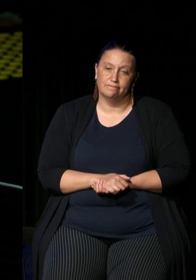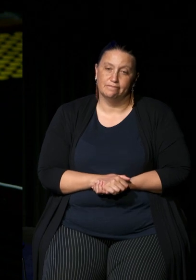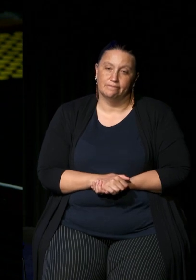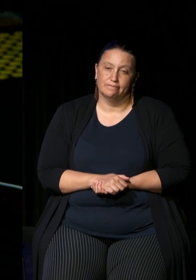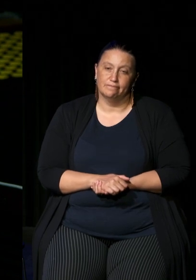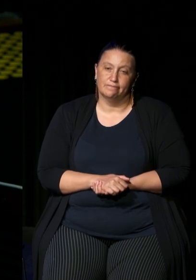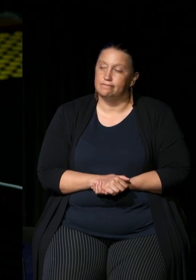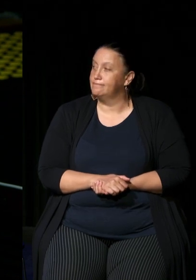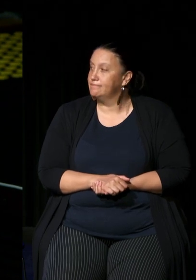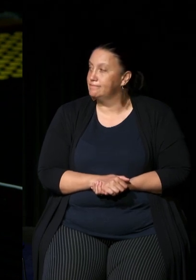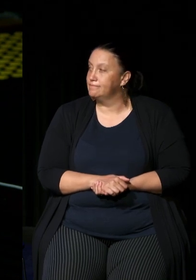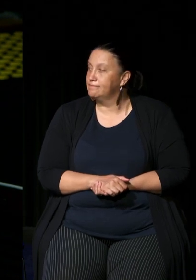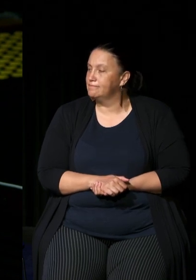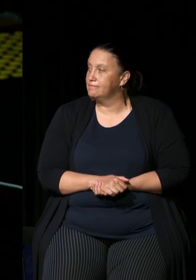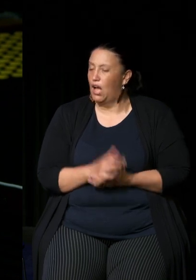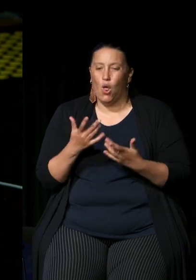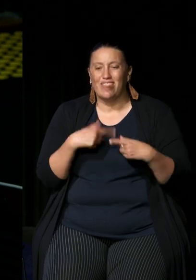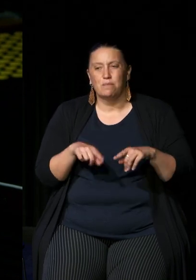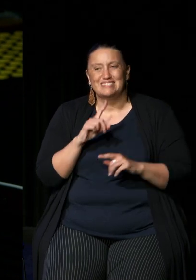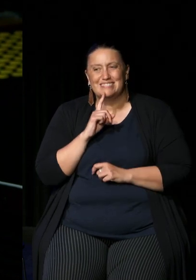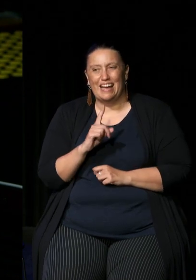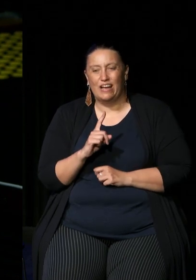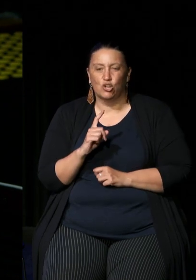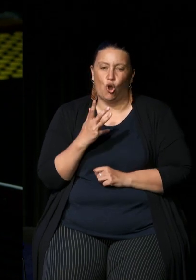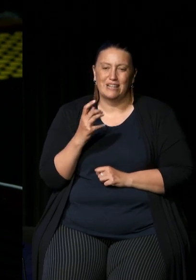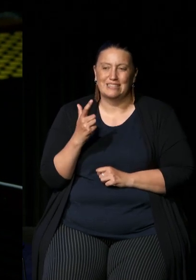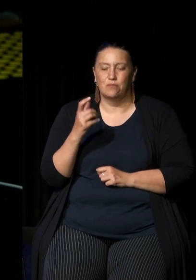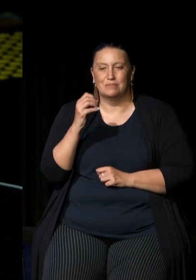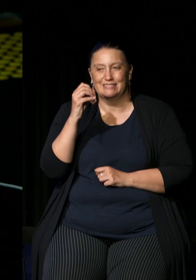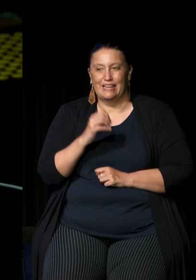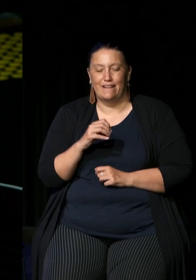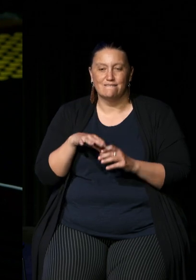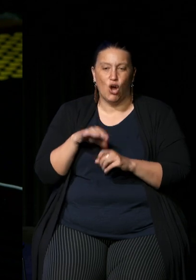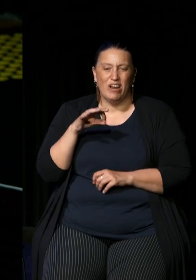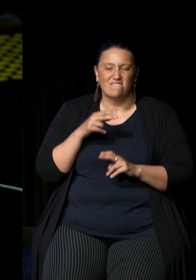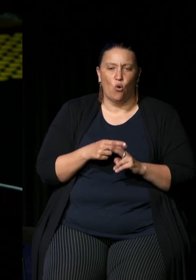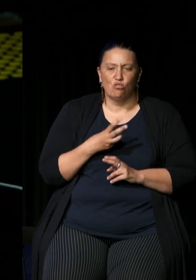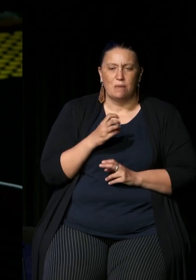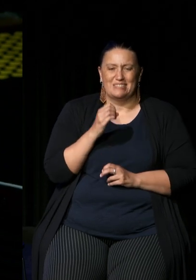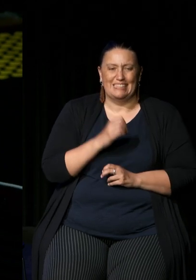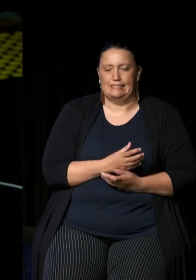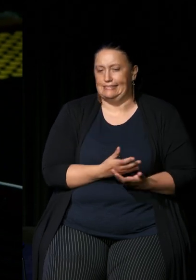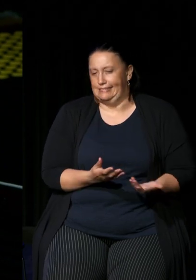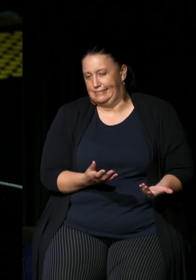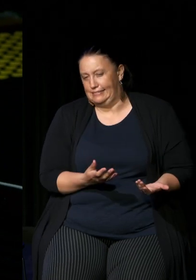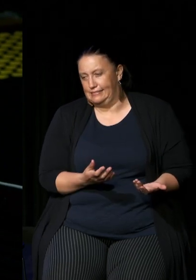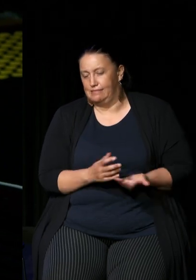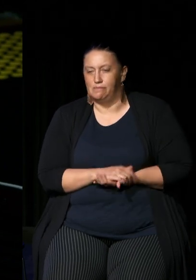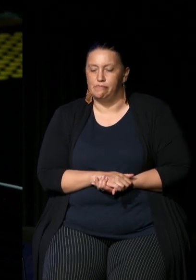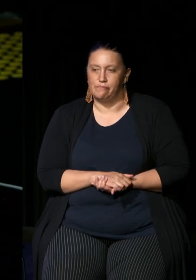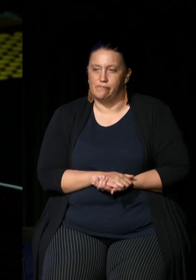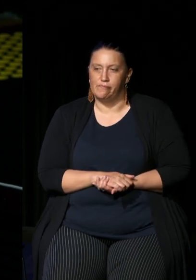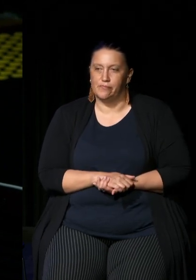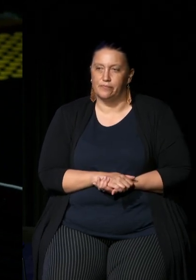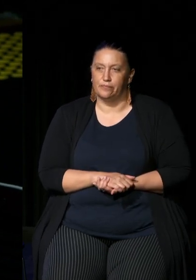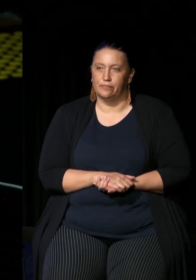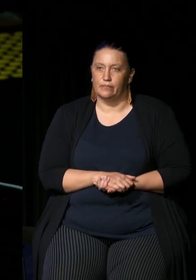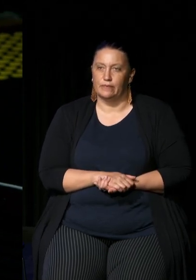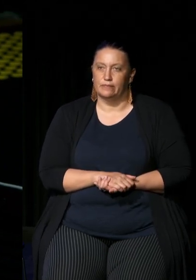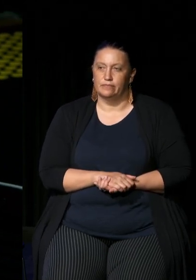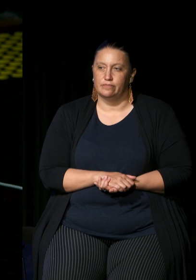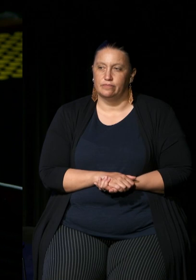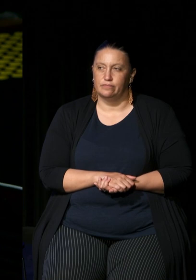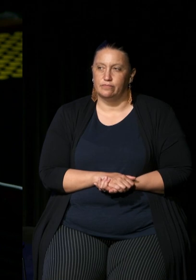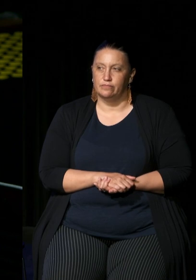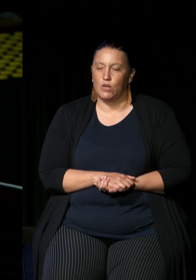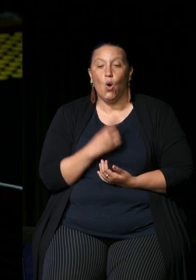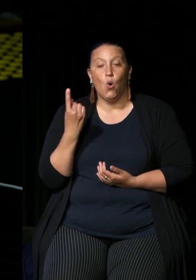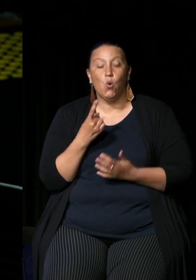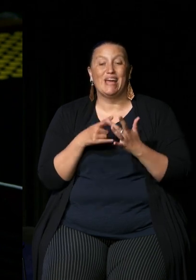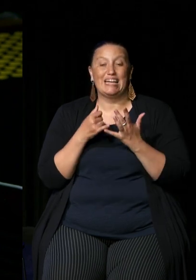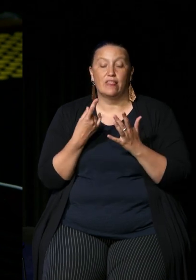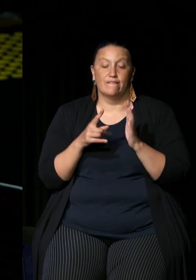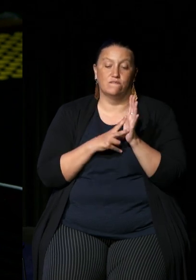97 voting for three percent and what I can see is who is this voice how many is in this voice